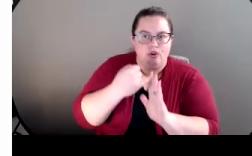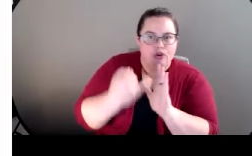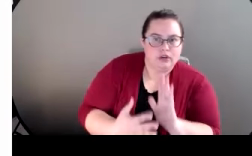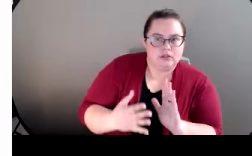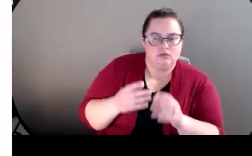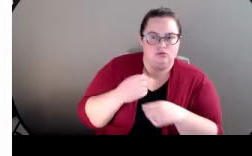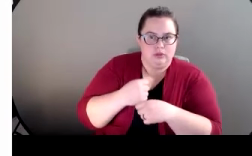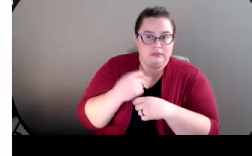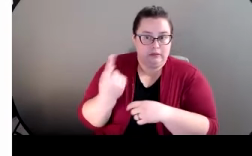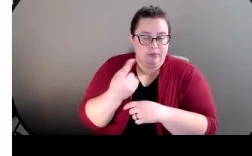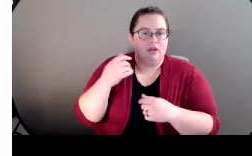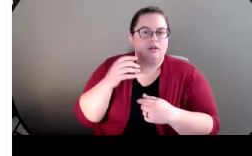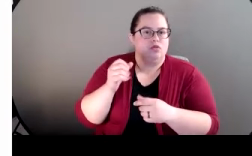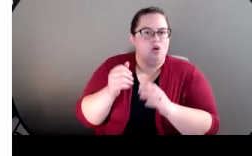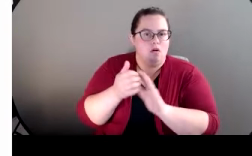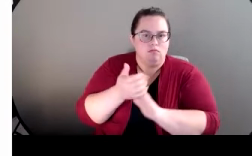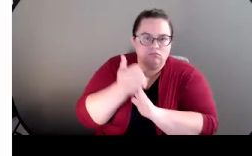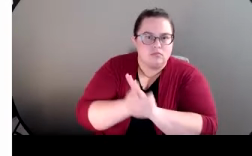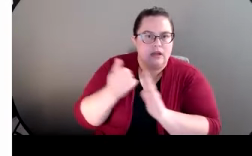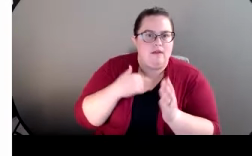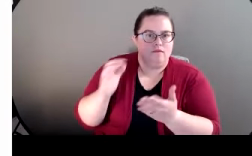that's the icon.